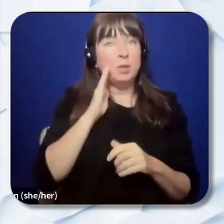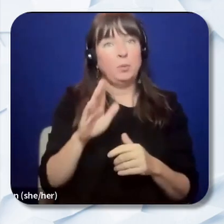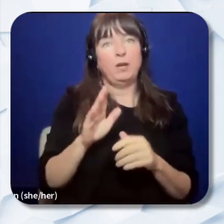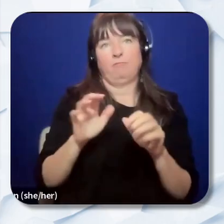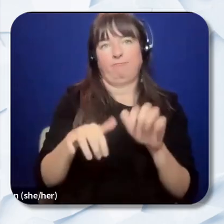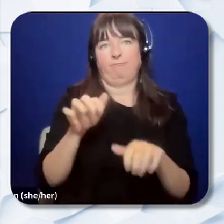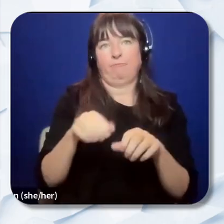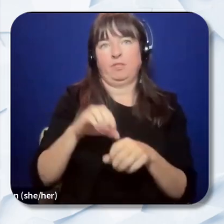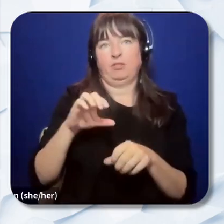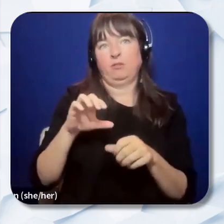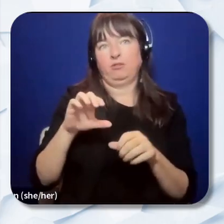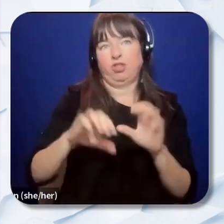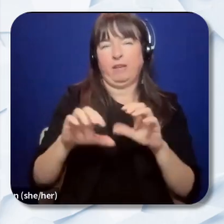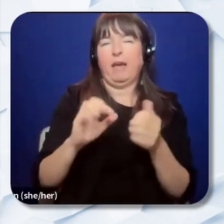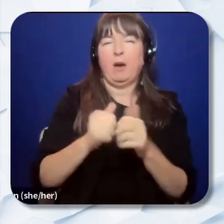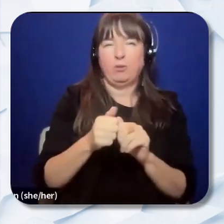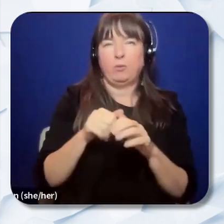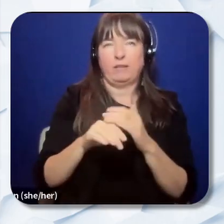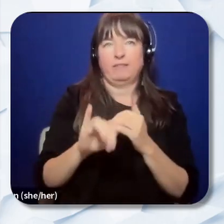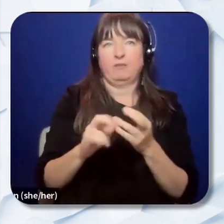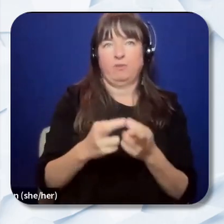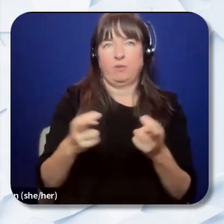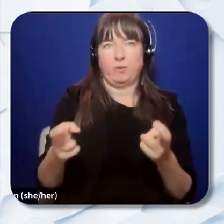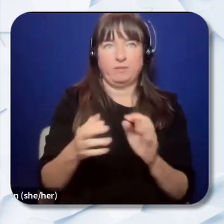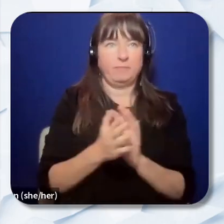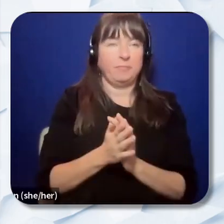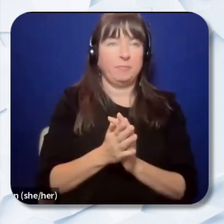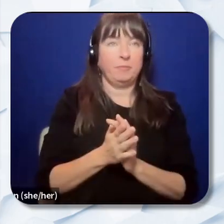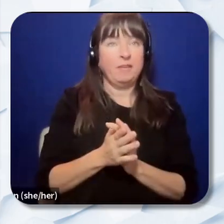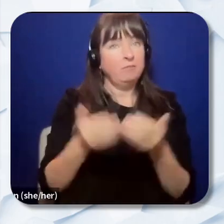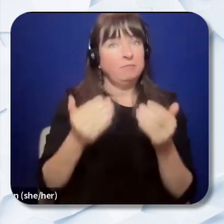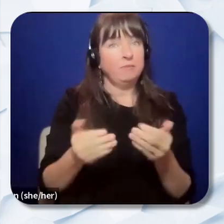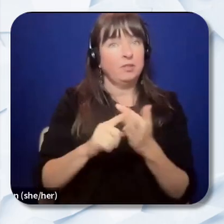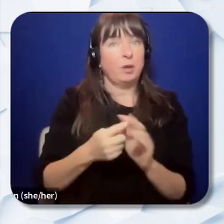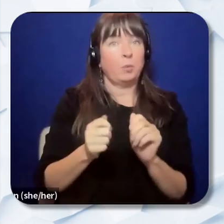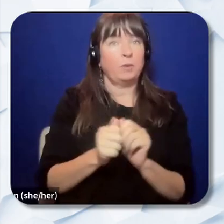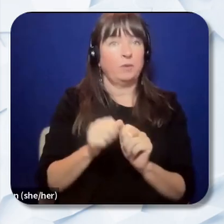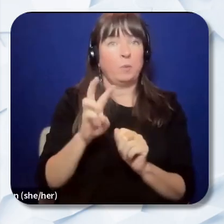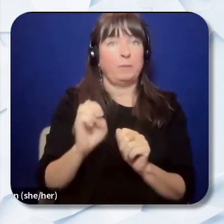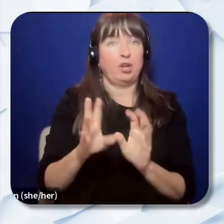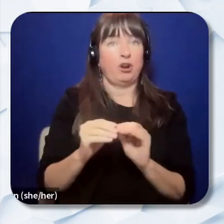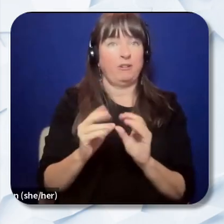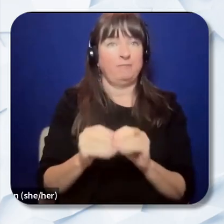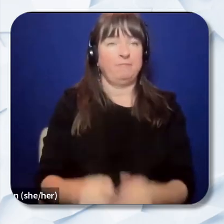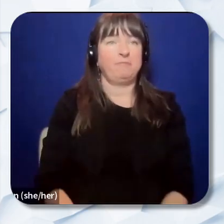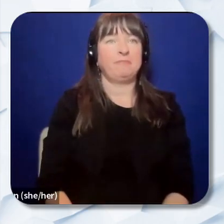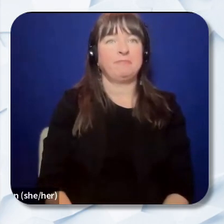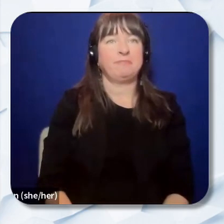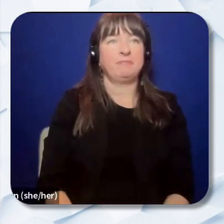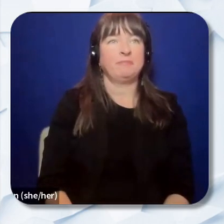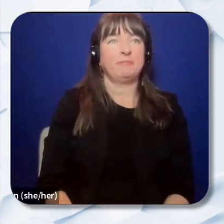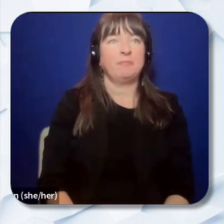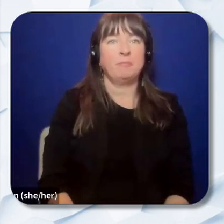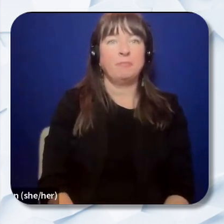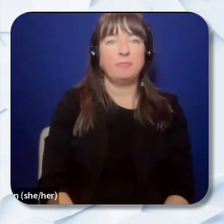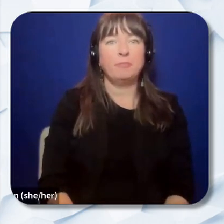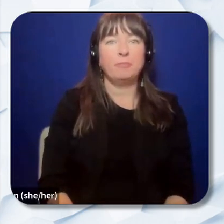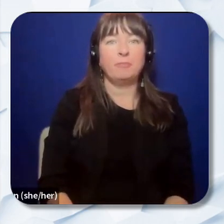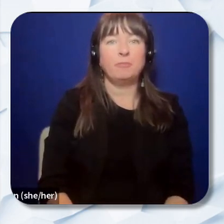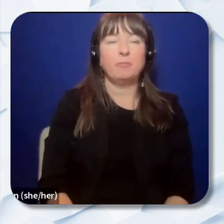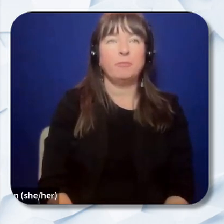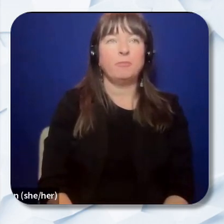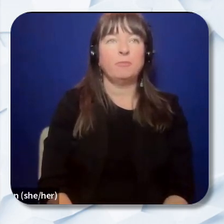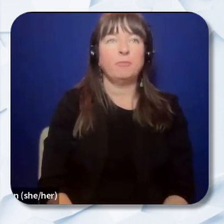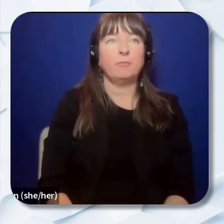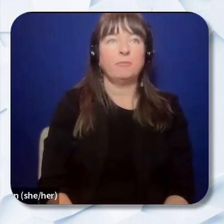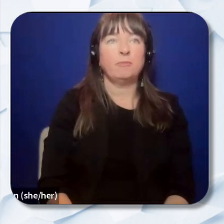resources. Now we'll go ahead and get started with our webinar. Next slide please. Welcome to